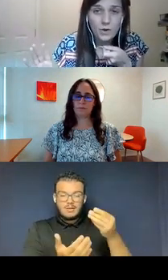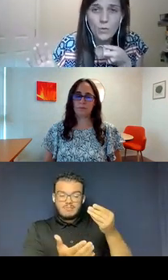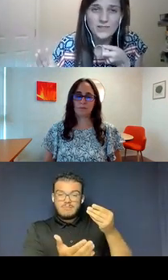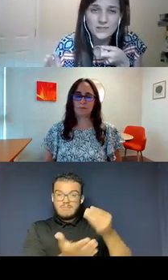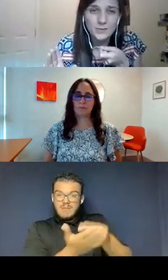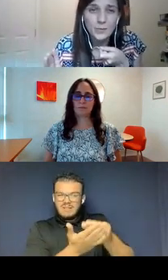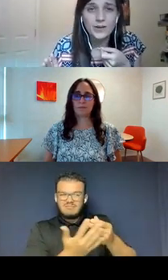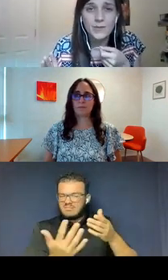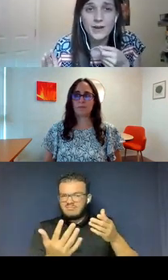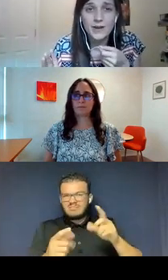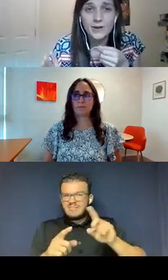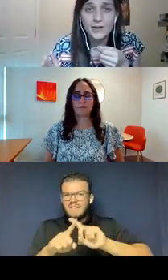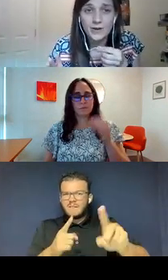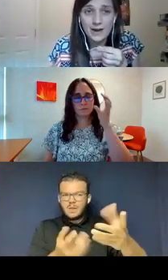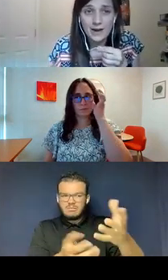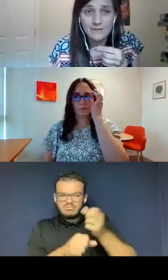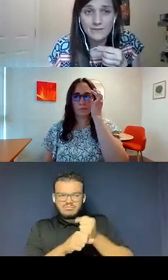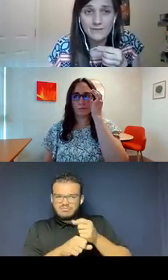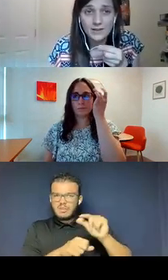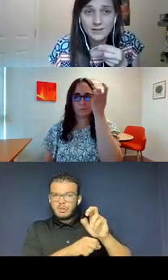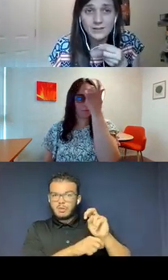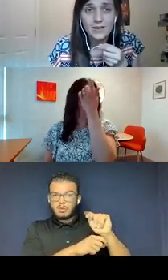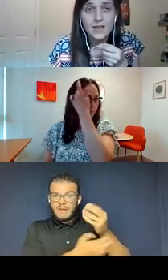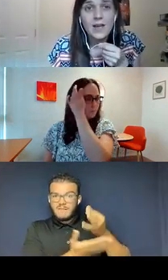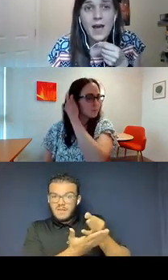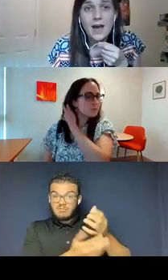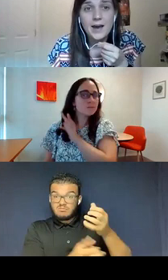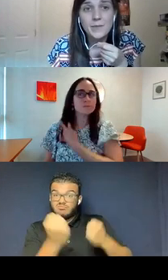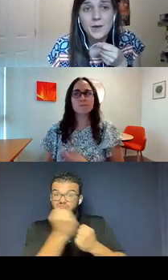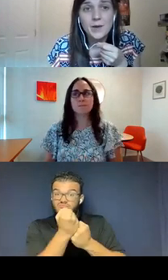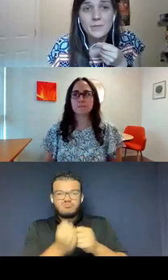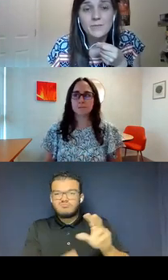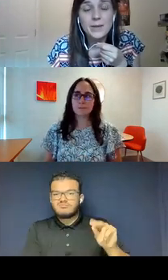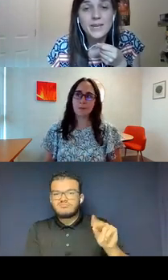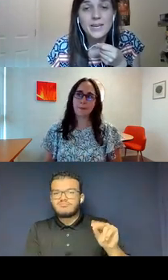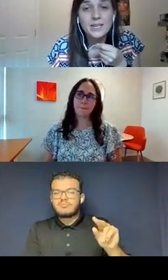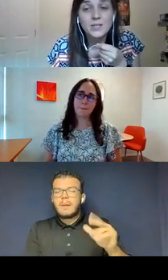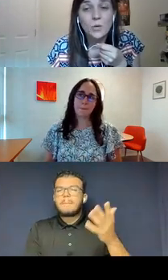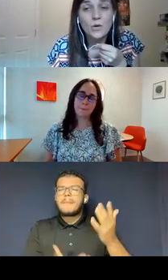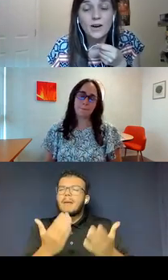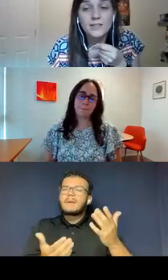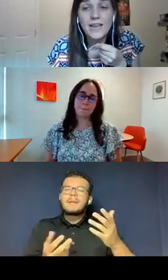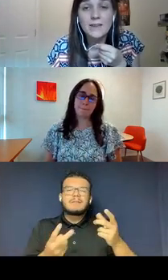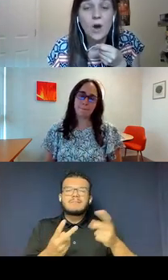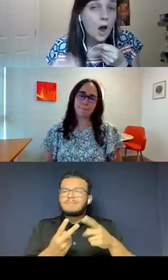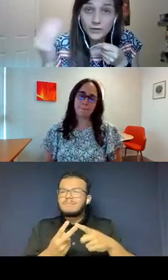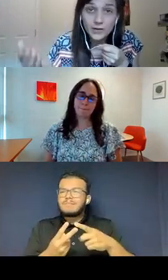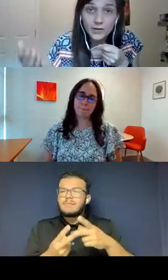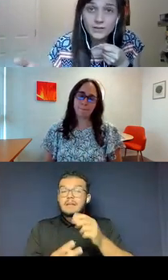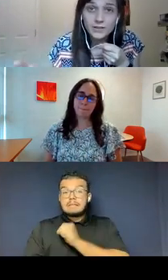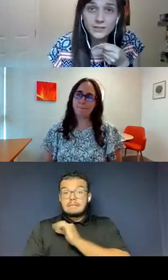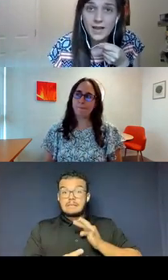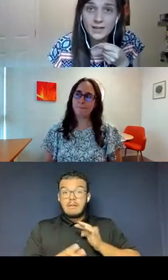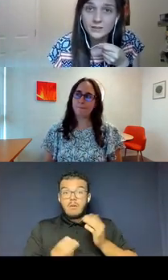So it wasn't supported by your grant funds. Maybe your staff offered this client services